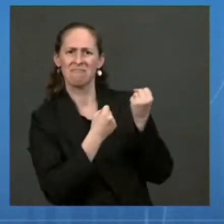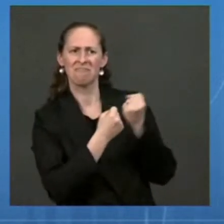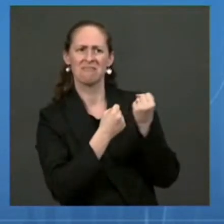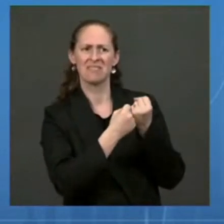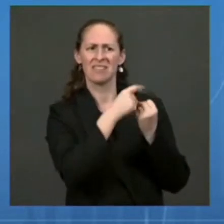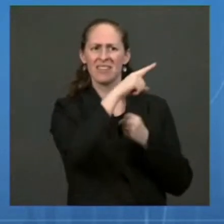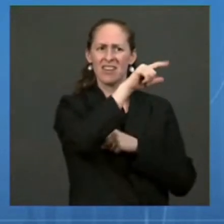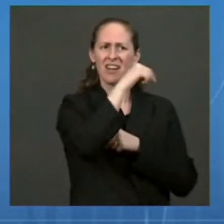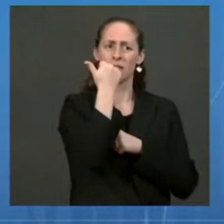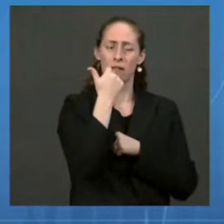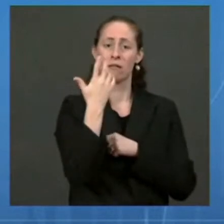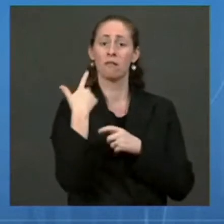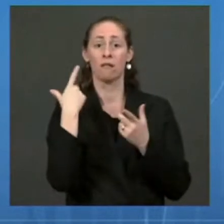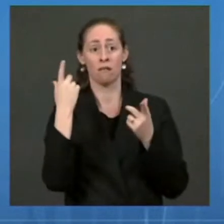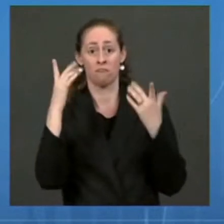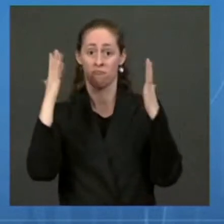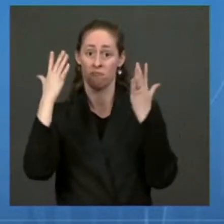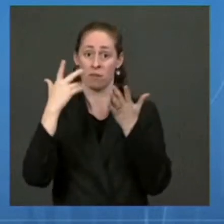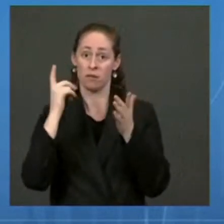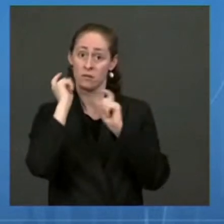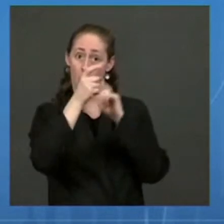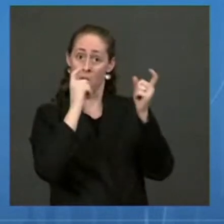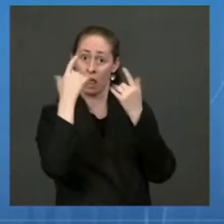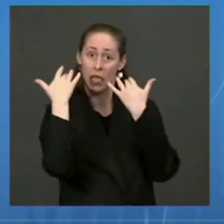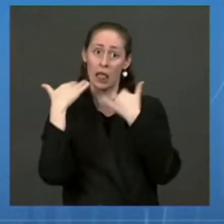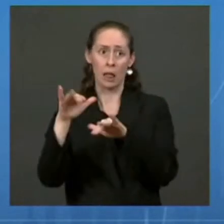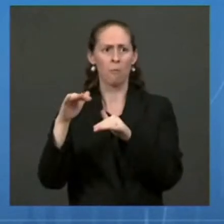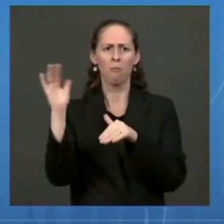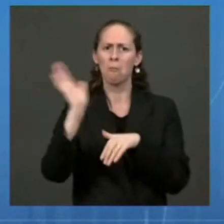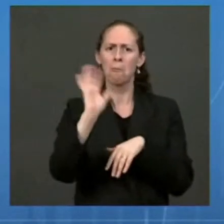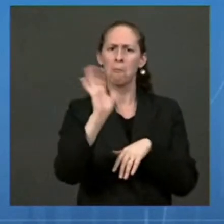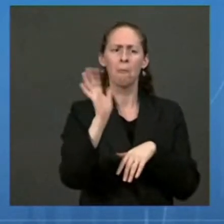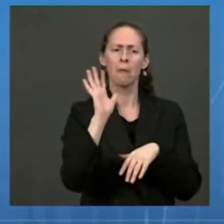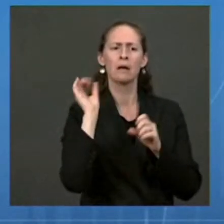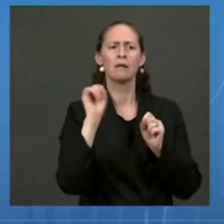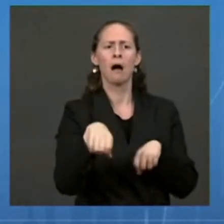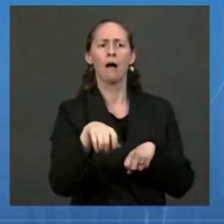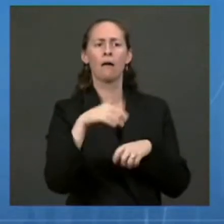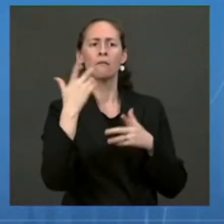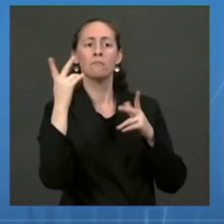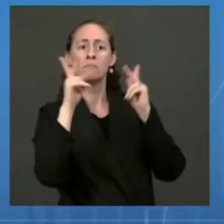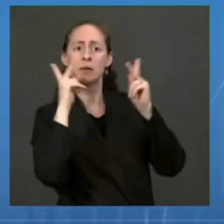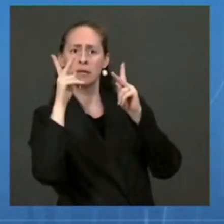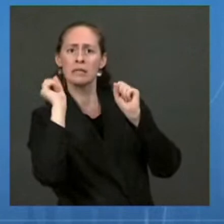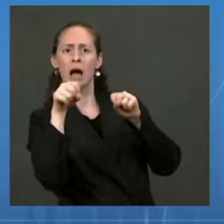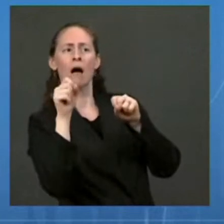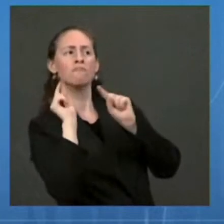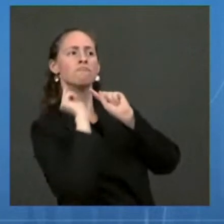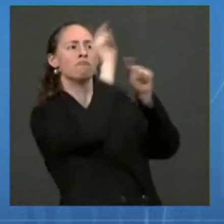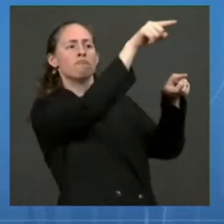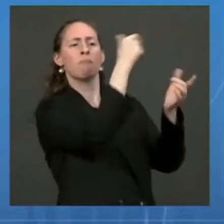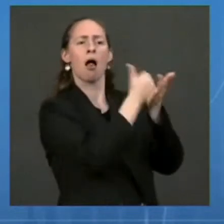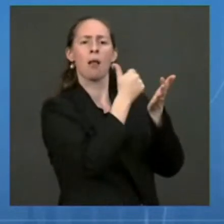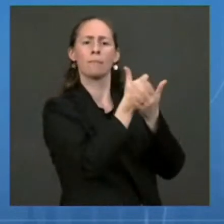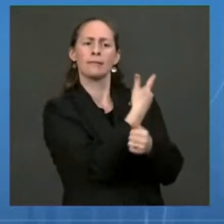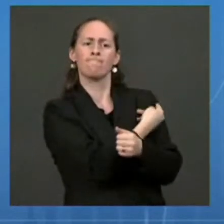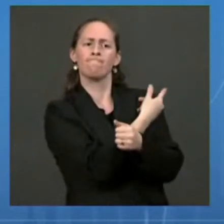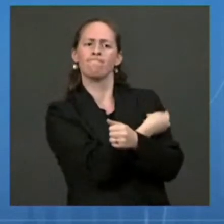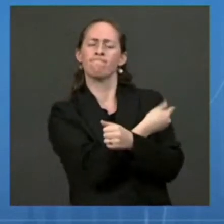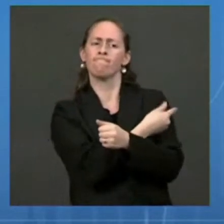ASSISTANT OVERSEAS WITH AN